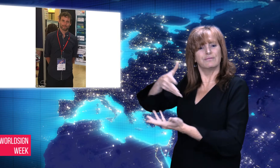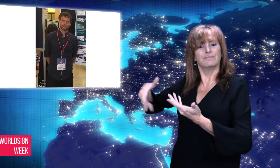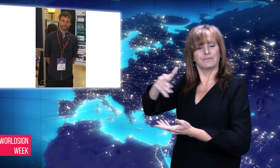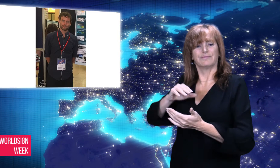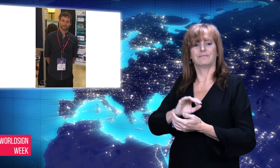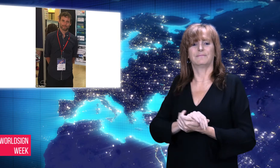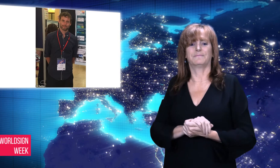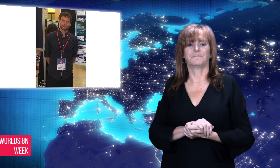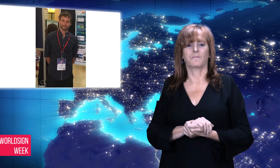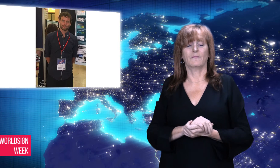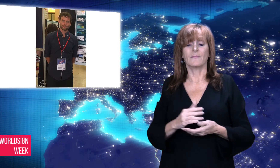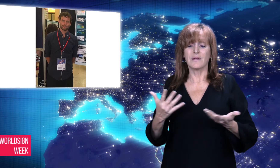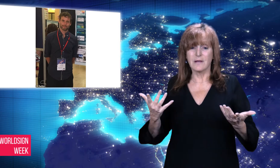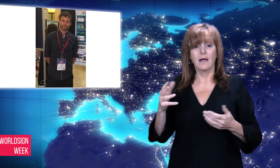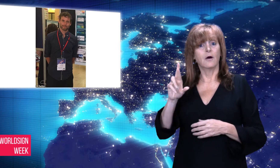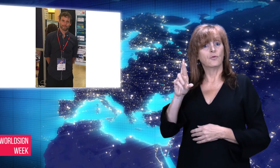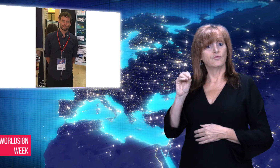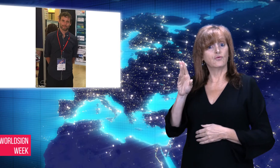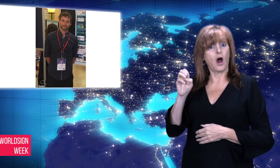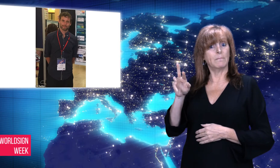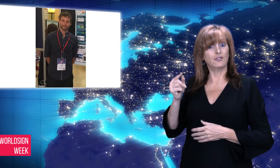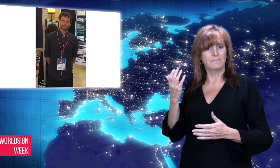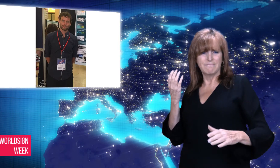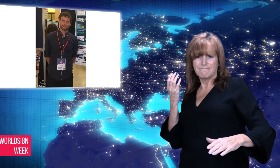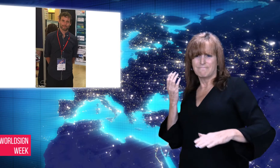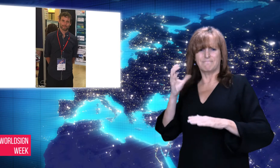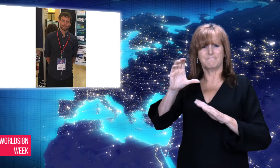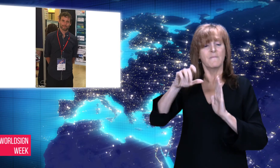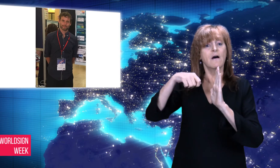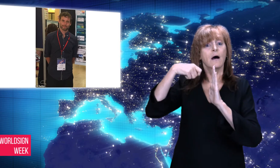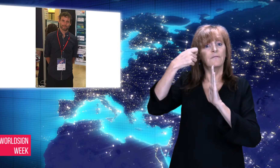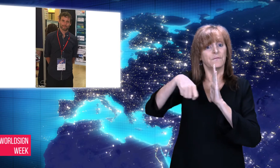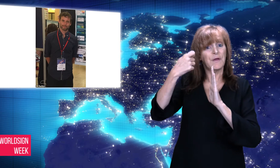his needs. To seek intervention, Robert posted